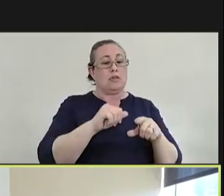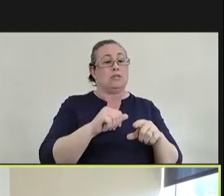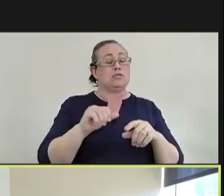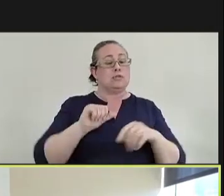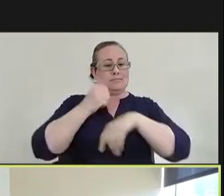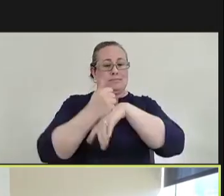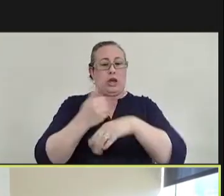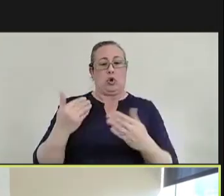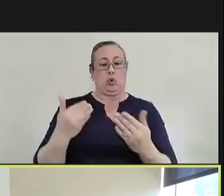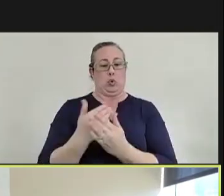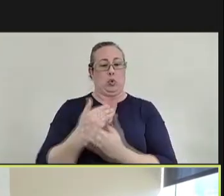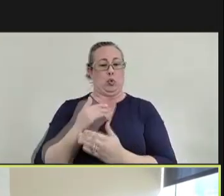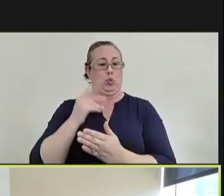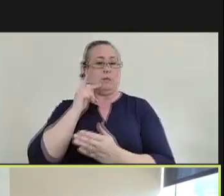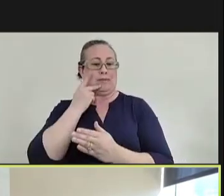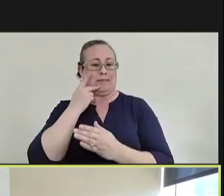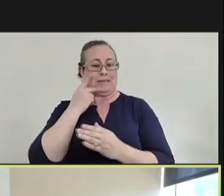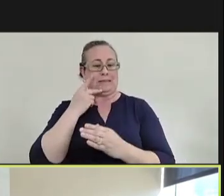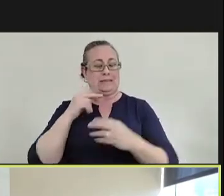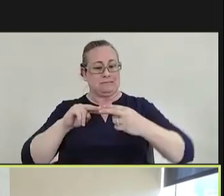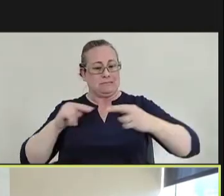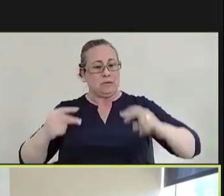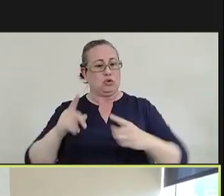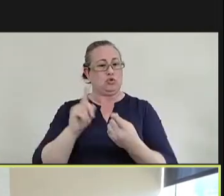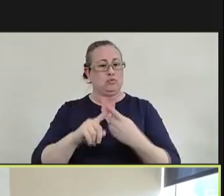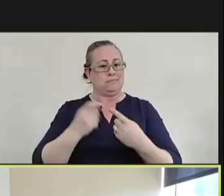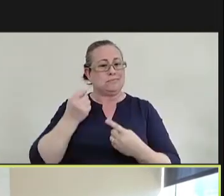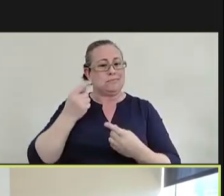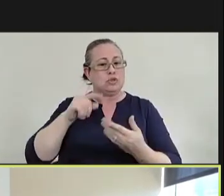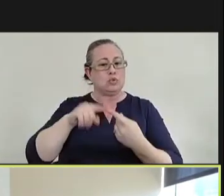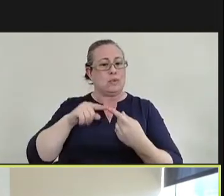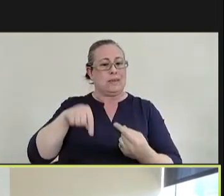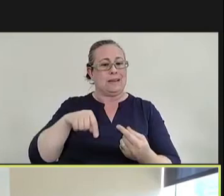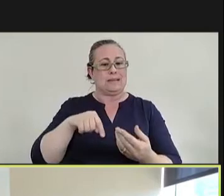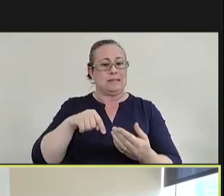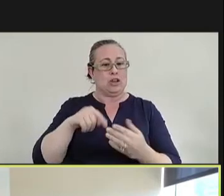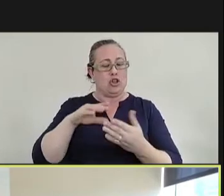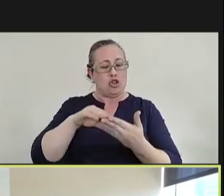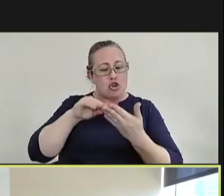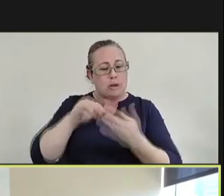sequences adhering to these learned patterns. These sequences are not just random guesses.